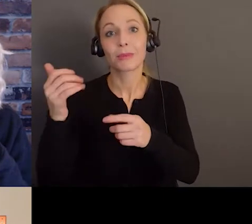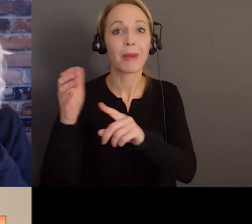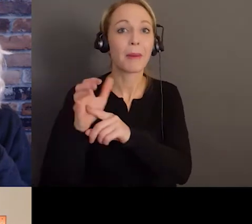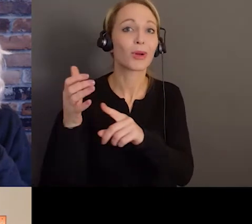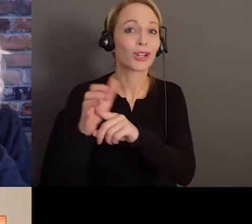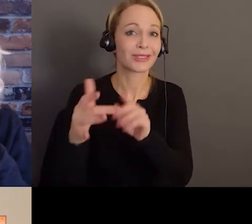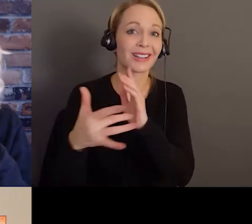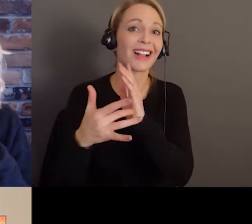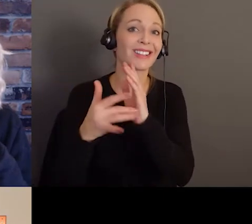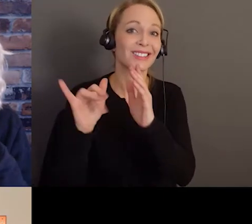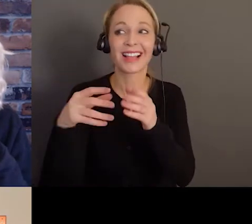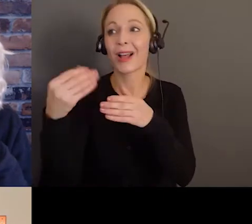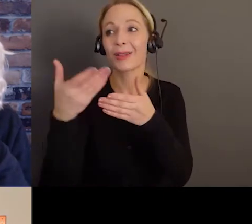THAT ARE OUT THERE.